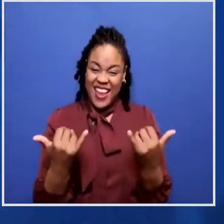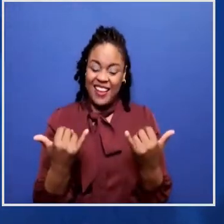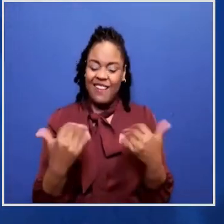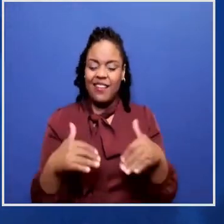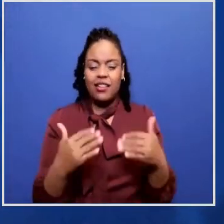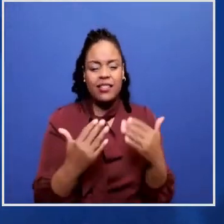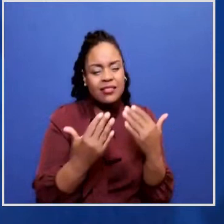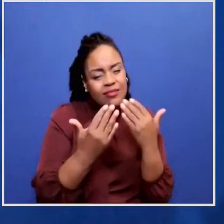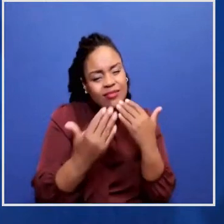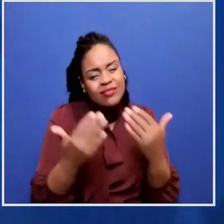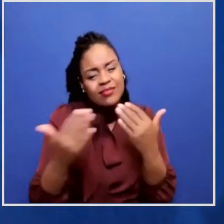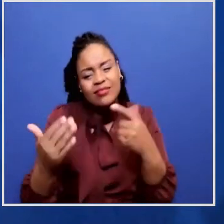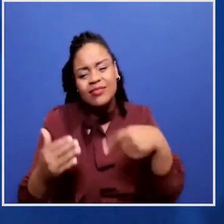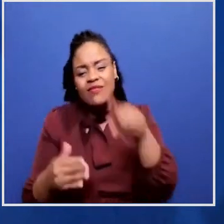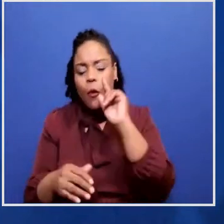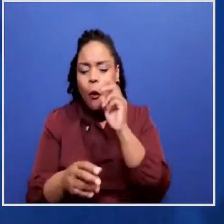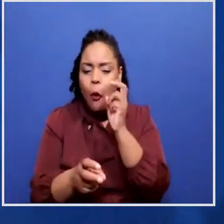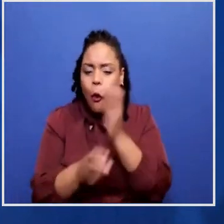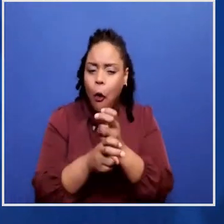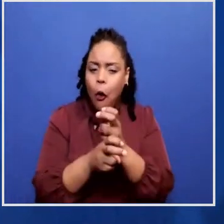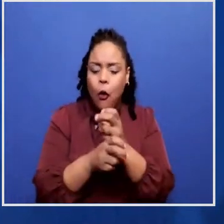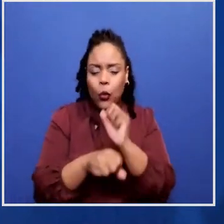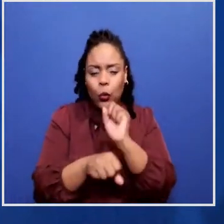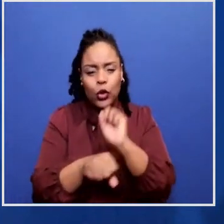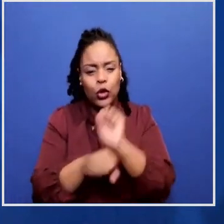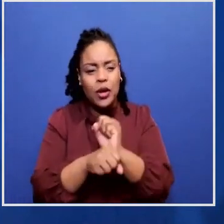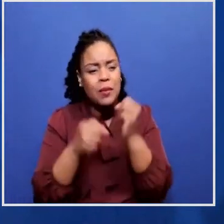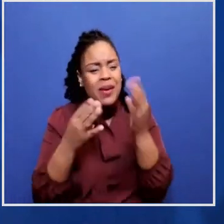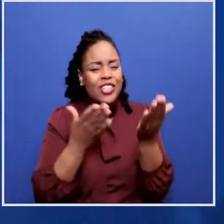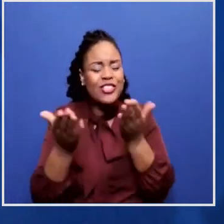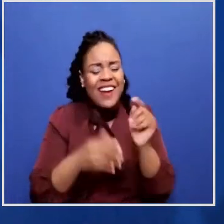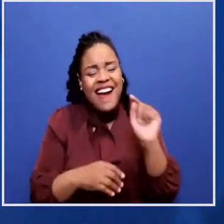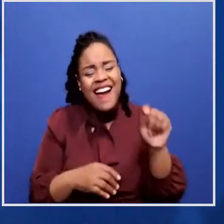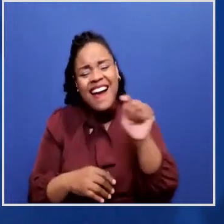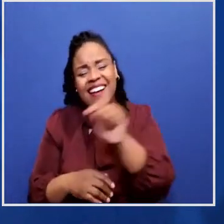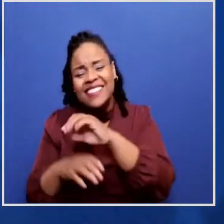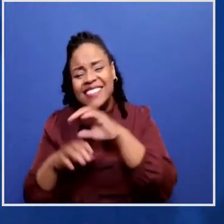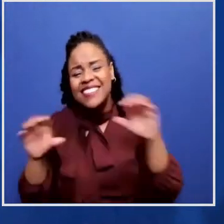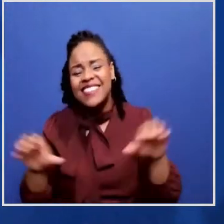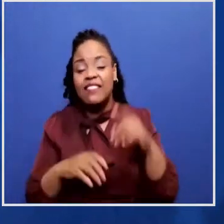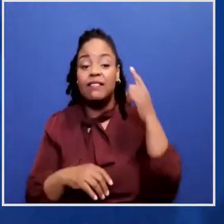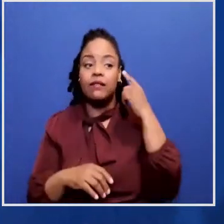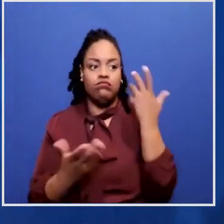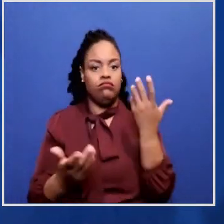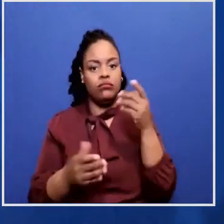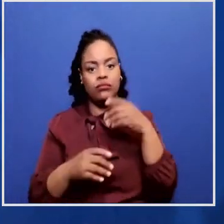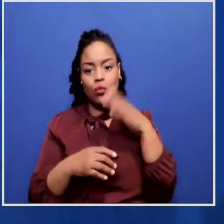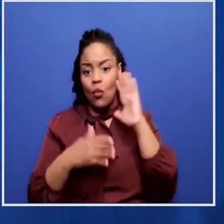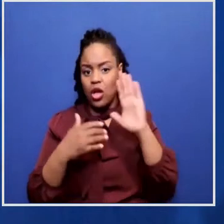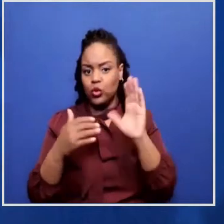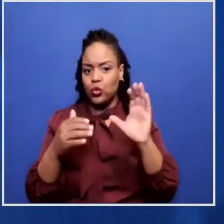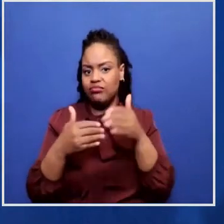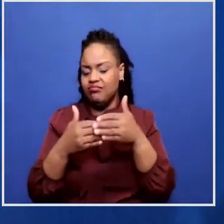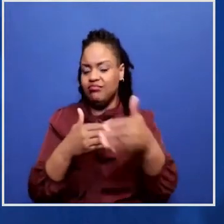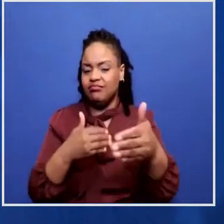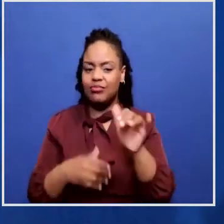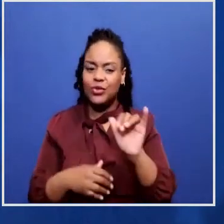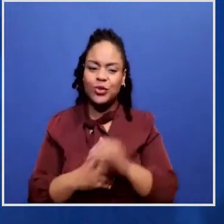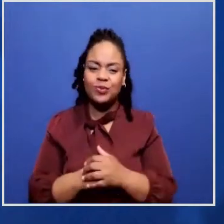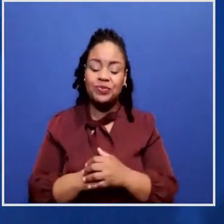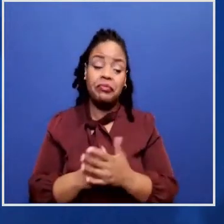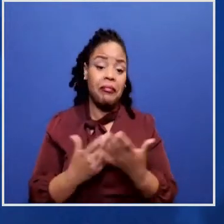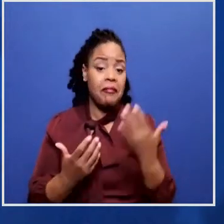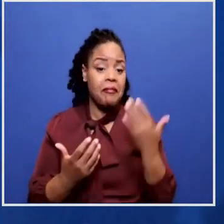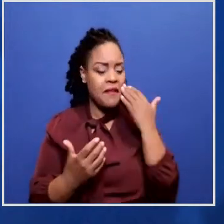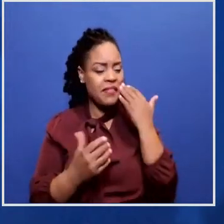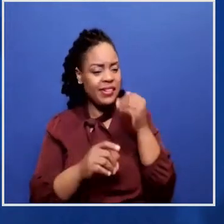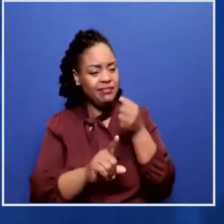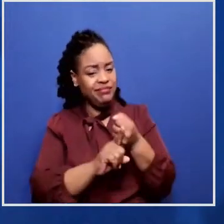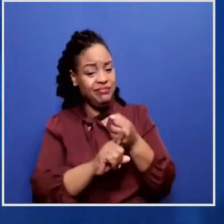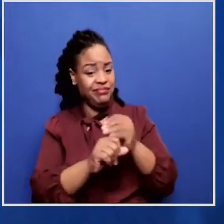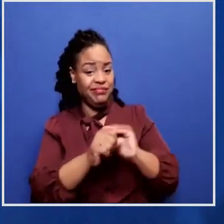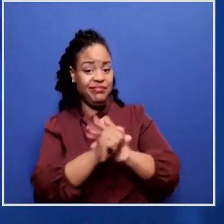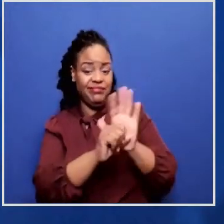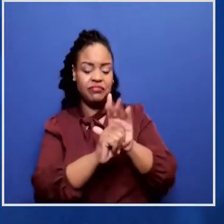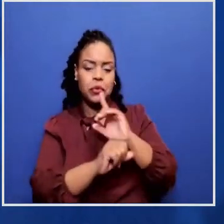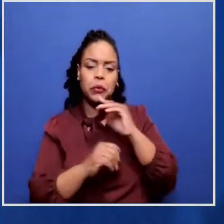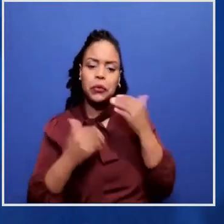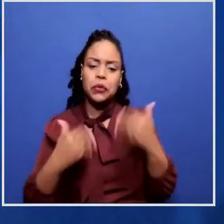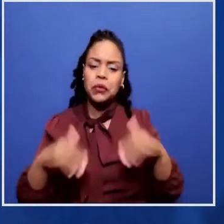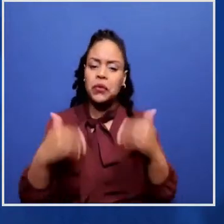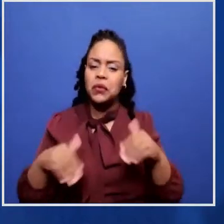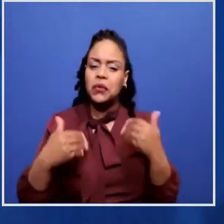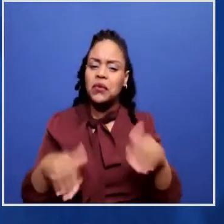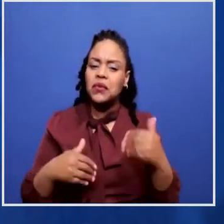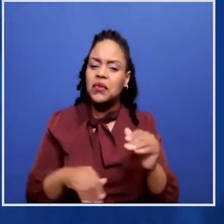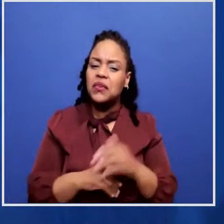I WANT TO THANK YOU FOR YOUR